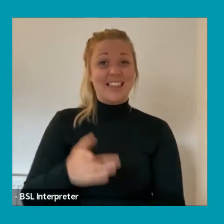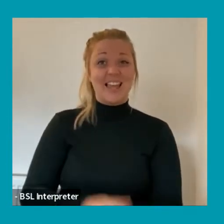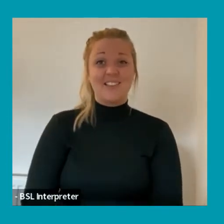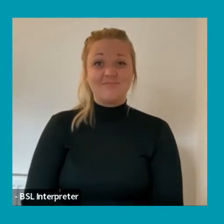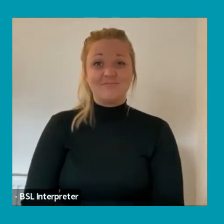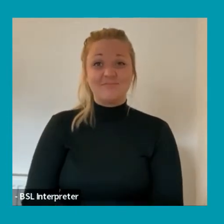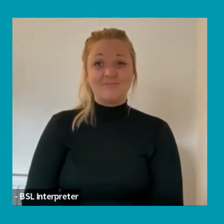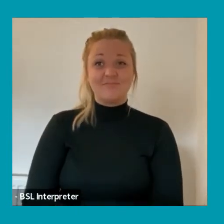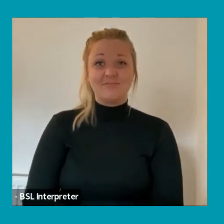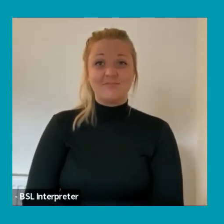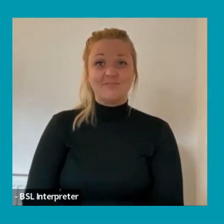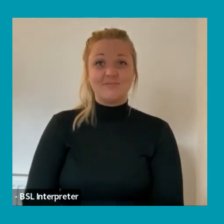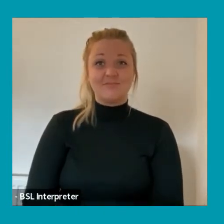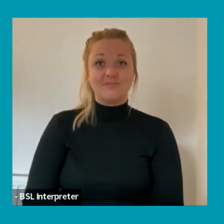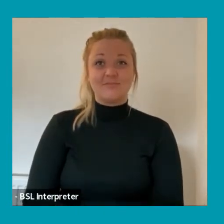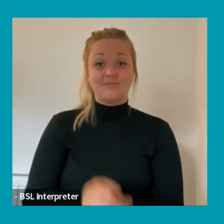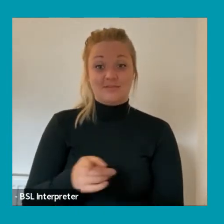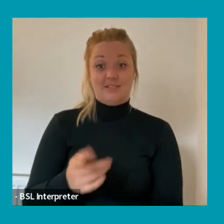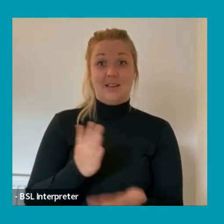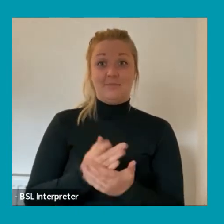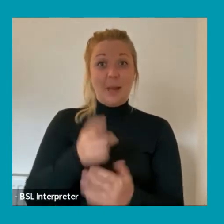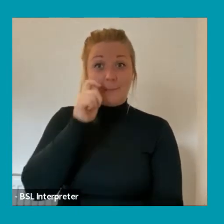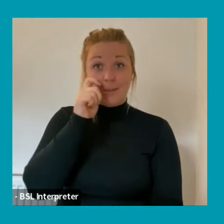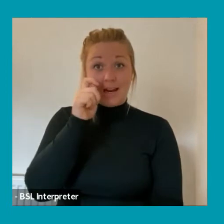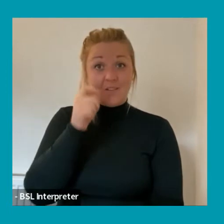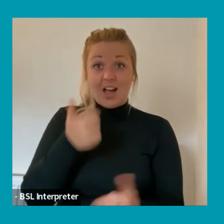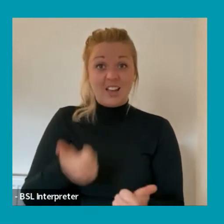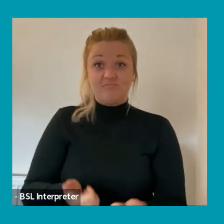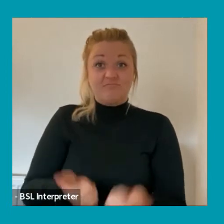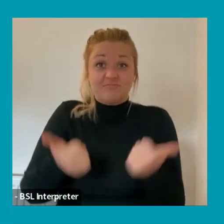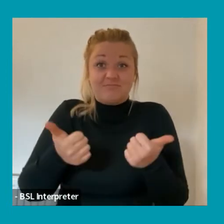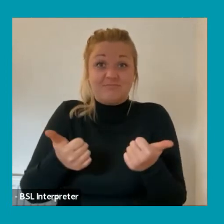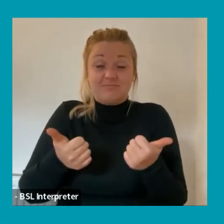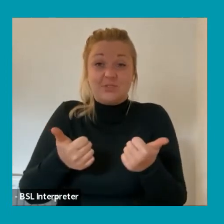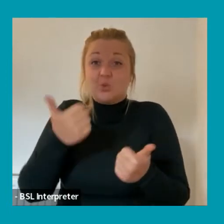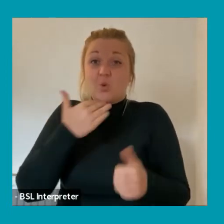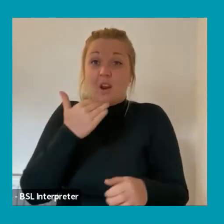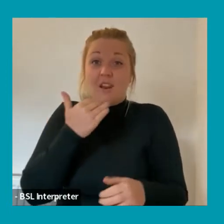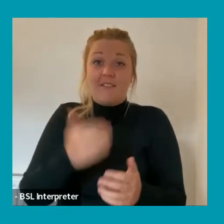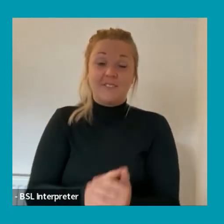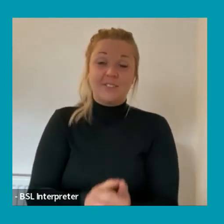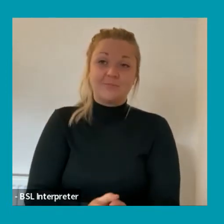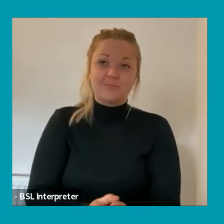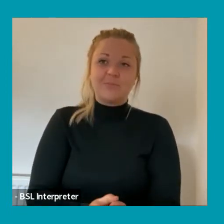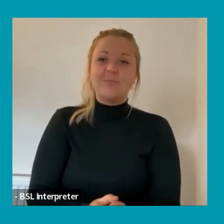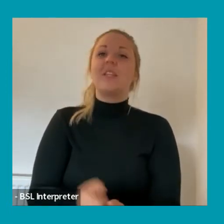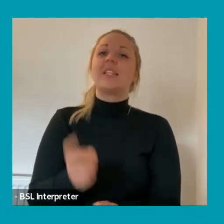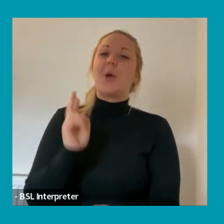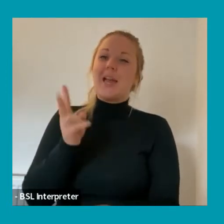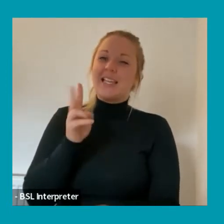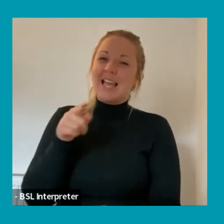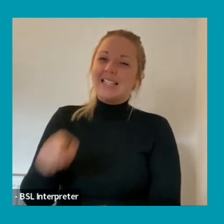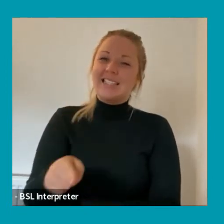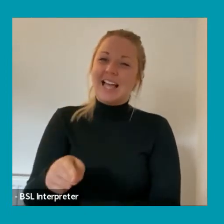you know more than adequate. Yeah, about not making assumptionses and not retro fitting.